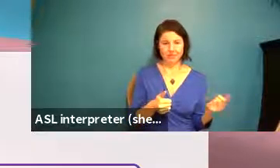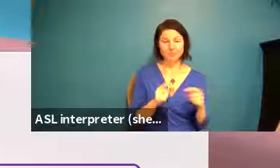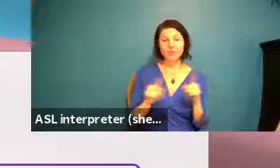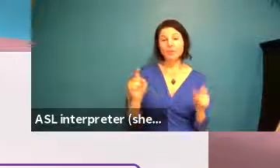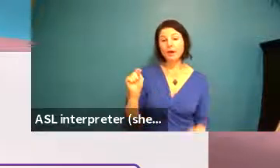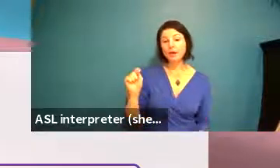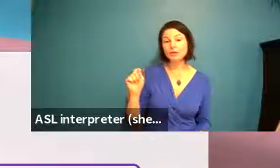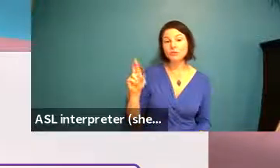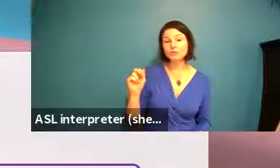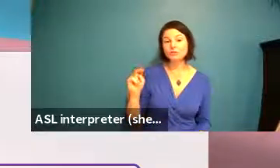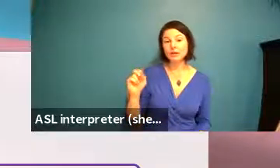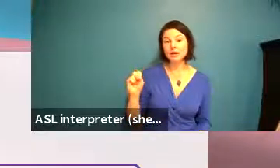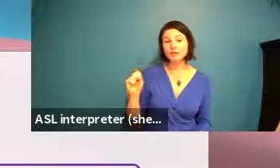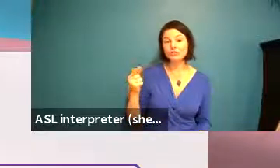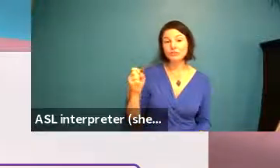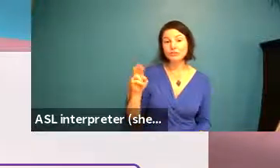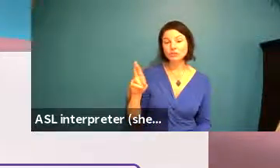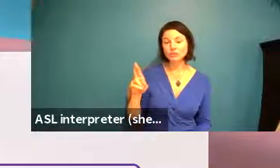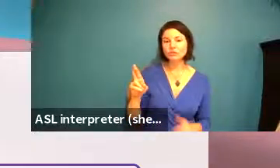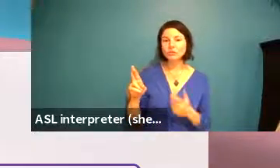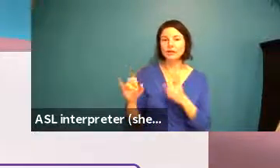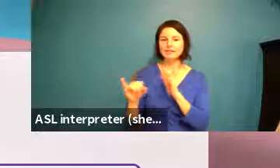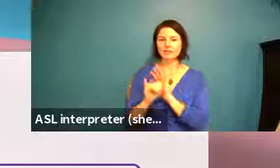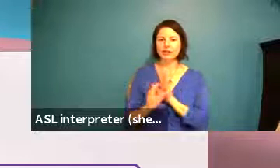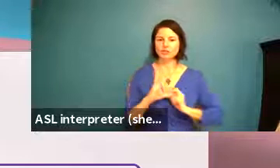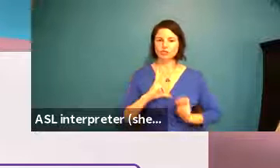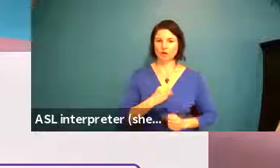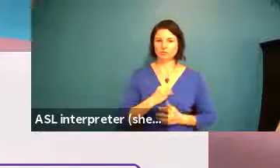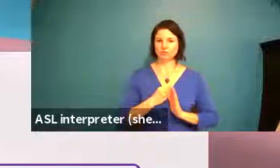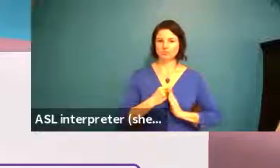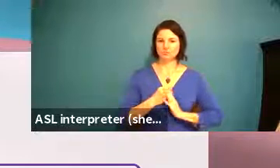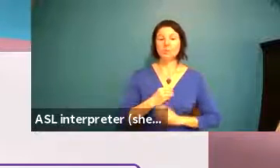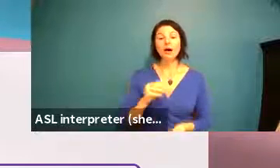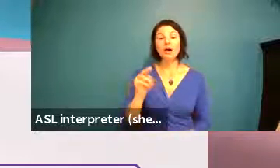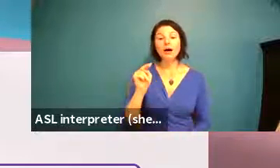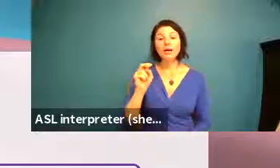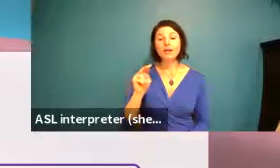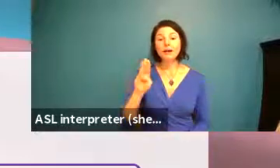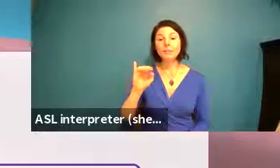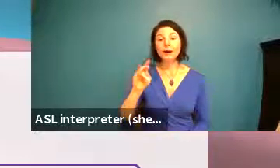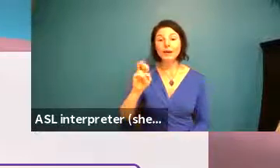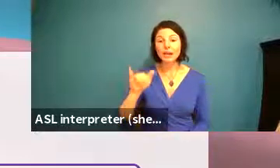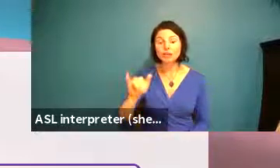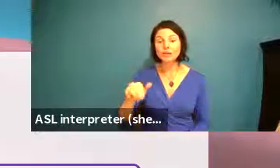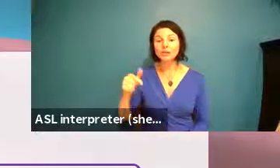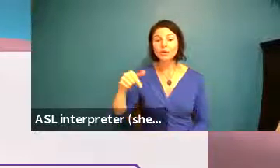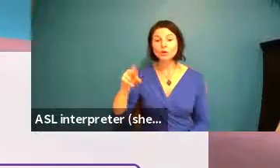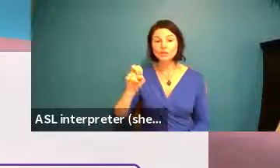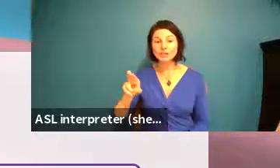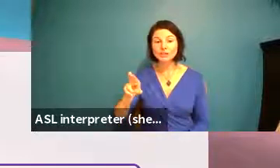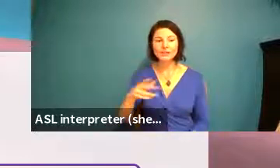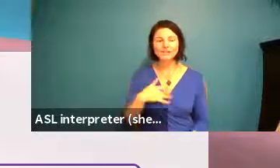or a transgender woman. Someone who is non binary or someone who's genderqueer, feels that their gender doesn't fit into one of